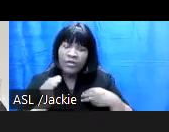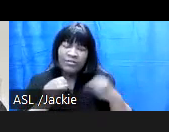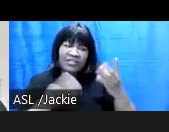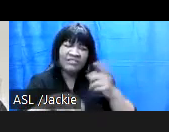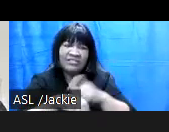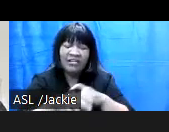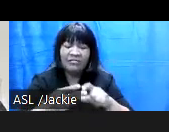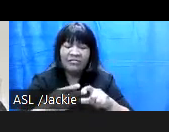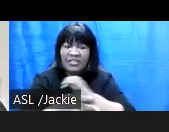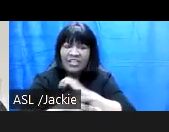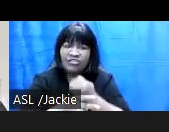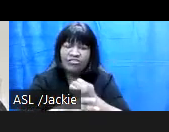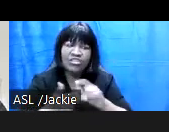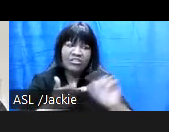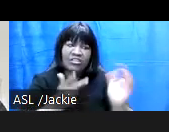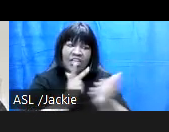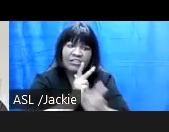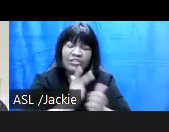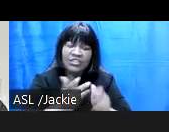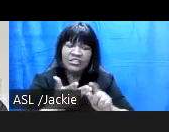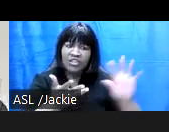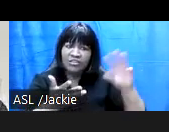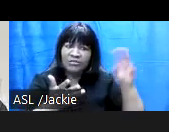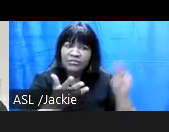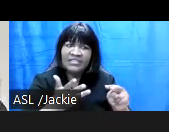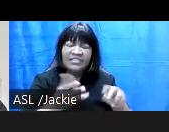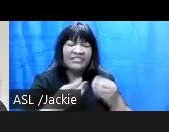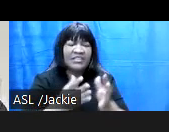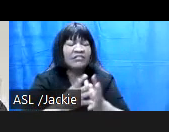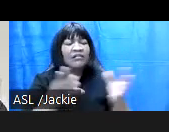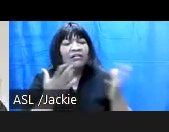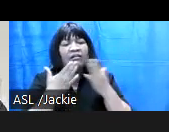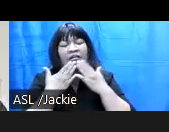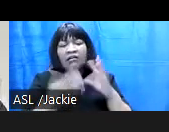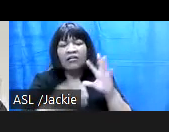to share their expertise and perspectives provide an invaluable lens into the inner workings of